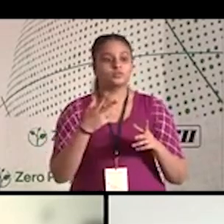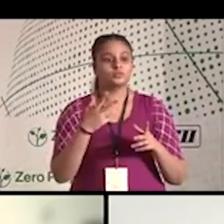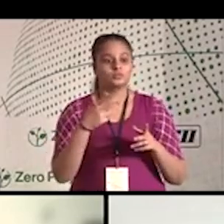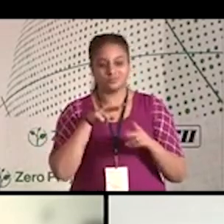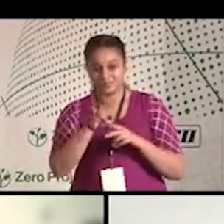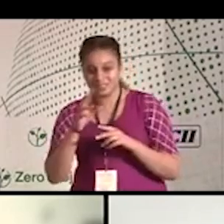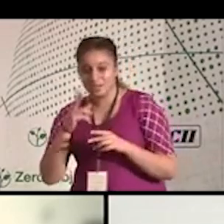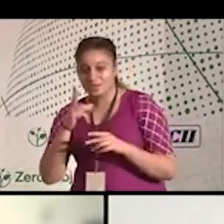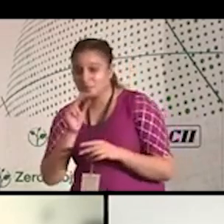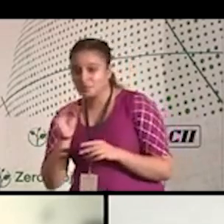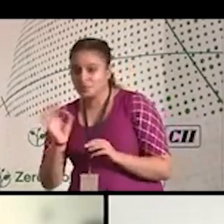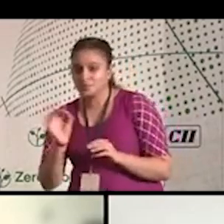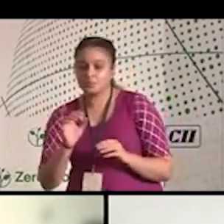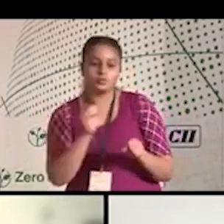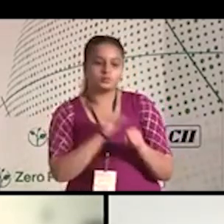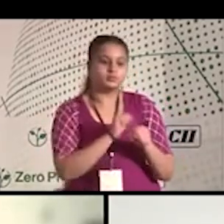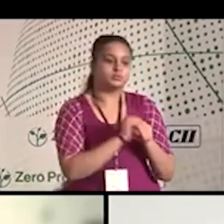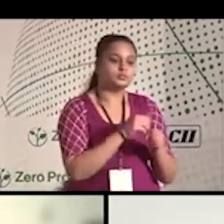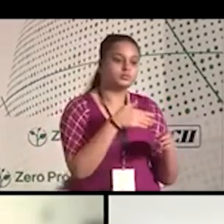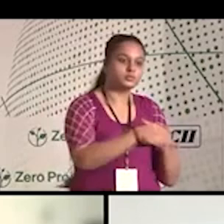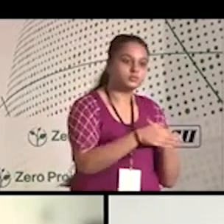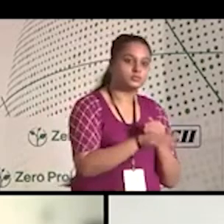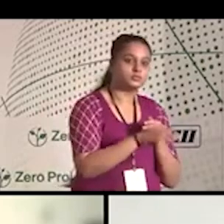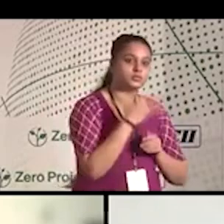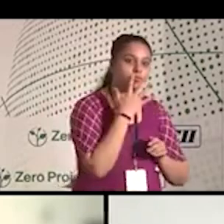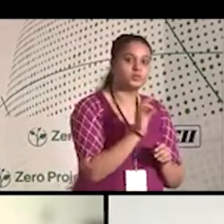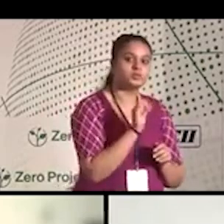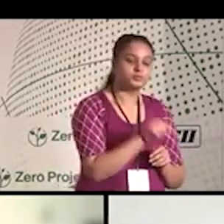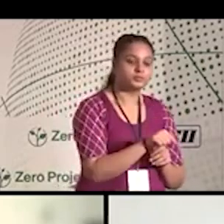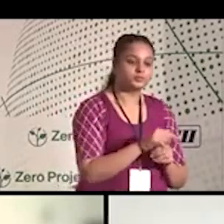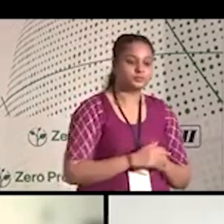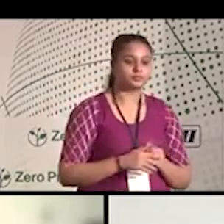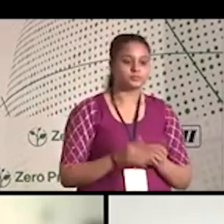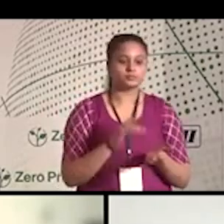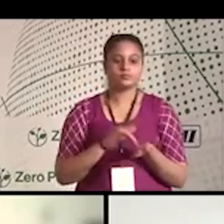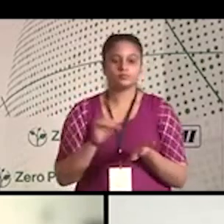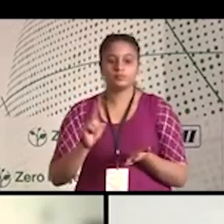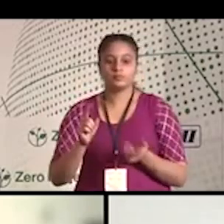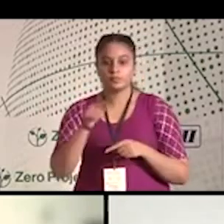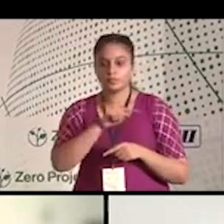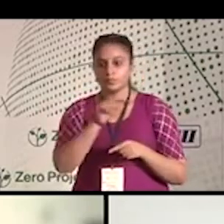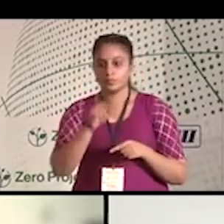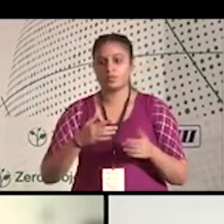Daniel you talked about the law that this is there, so it should be enjoyed.